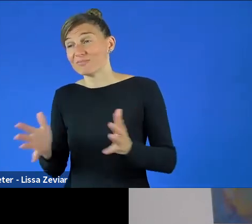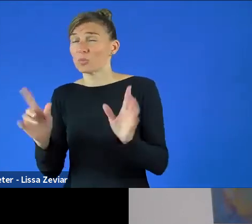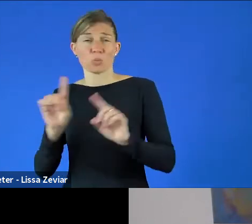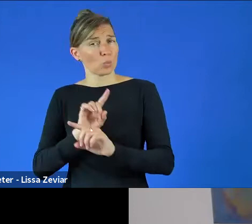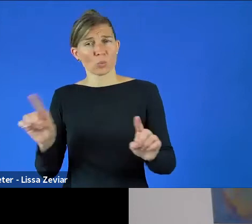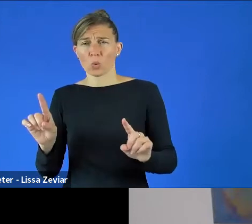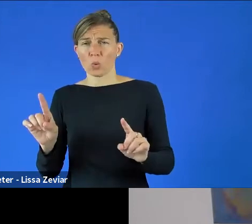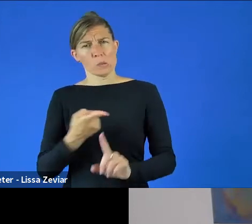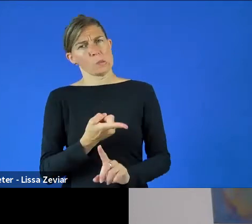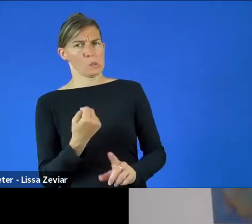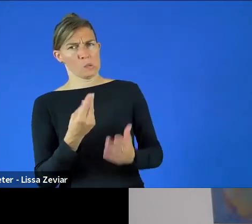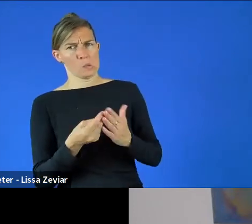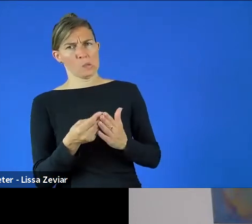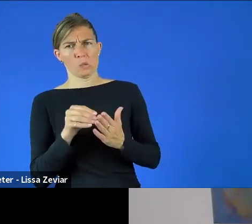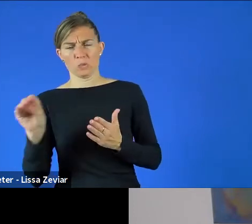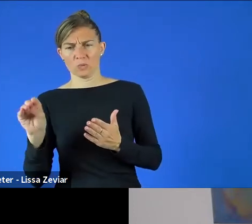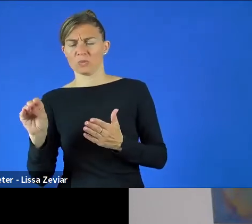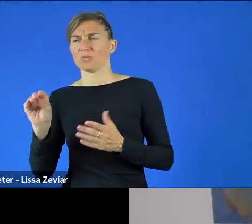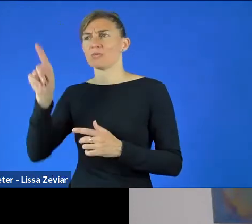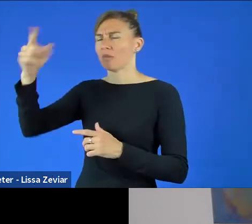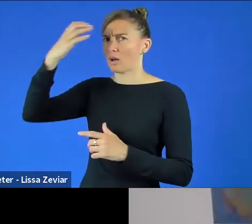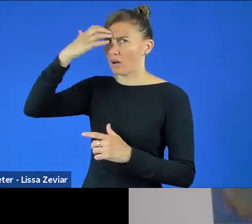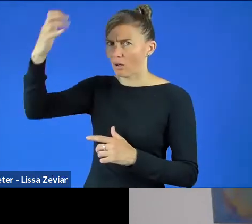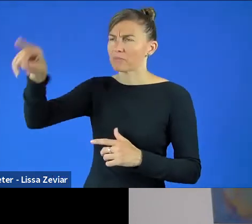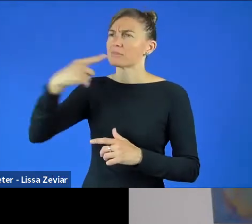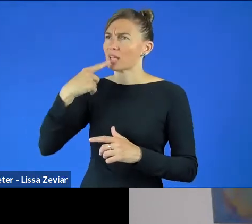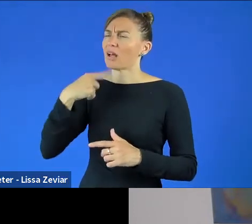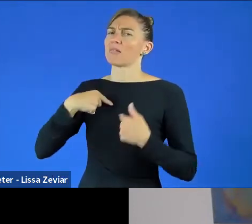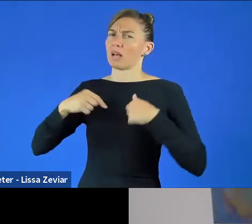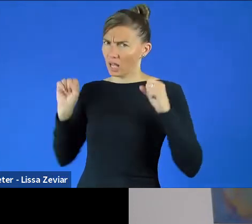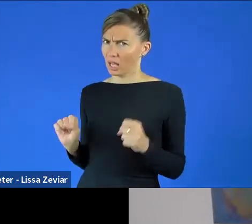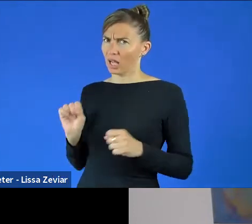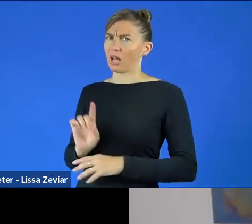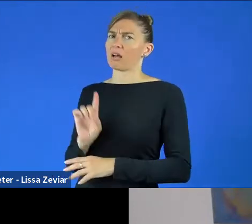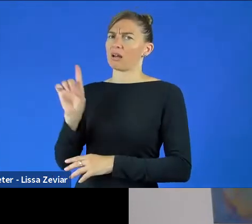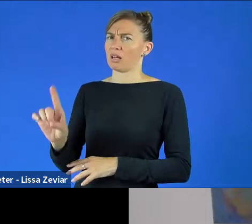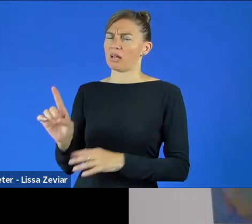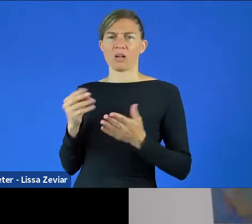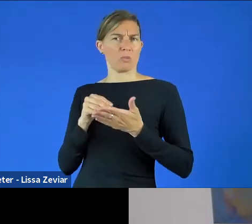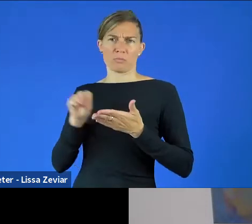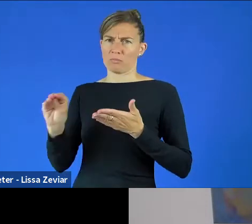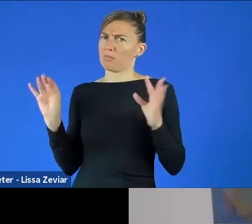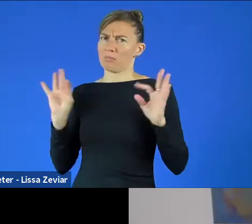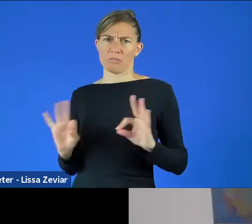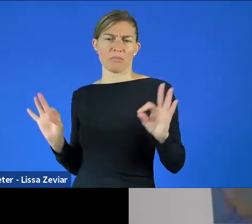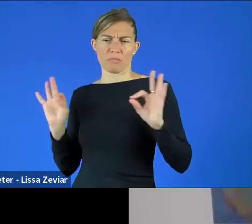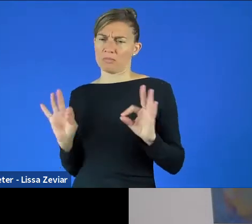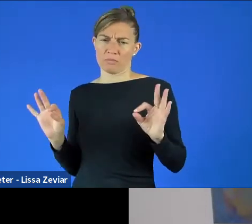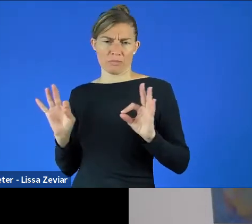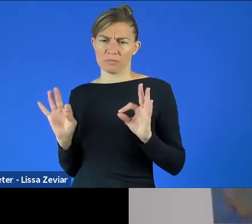and your government and insist on your participation to be done without any financial obstacles.